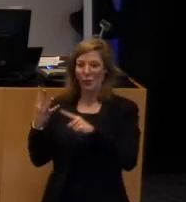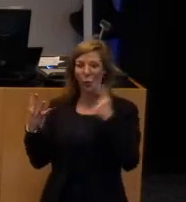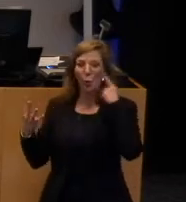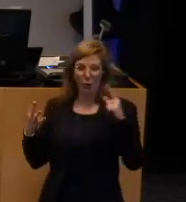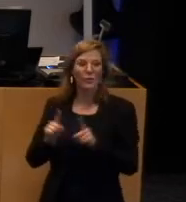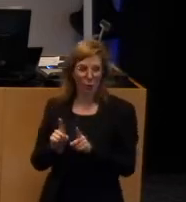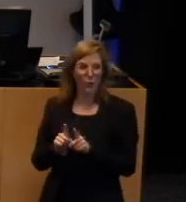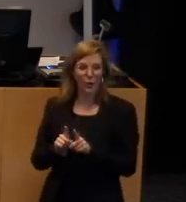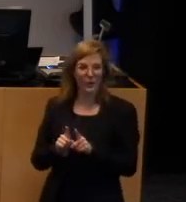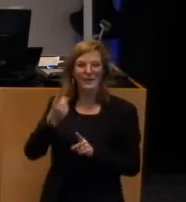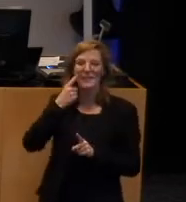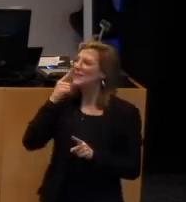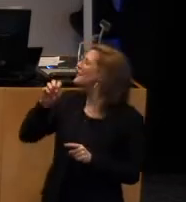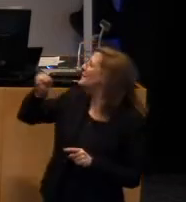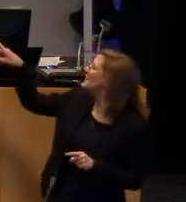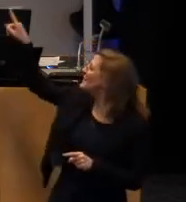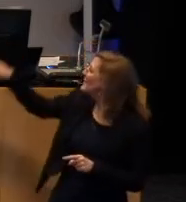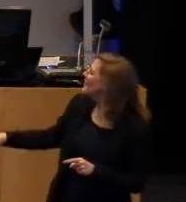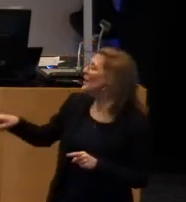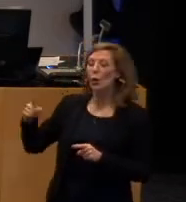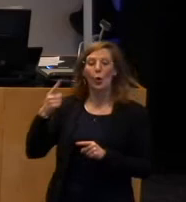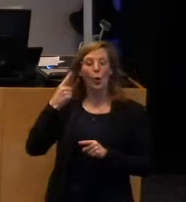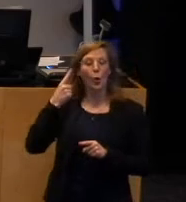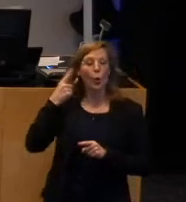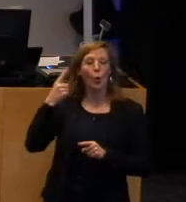As you can see on the slide, all the hearing interpreters, the four at the bottom